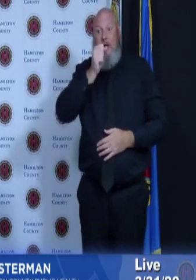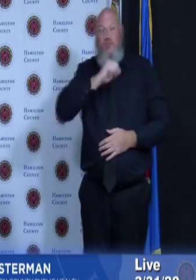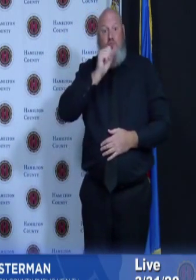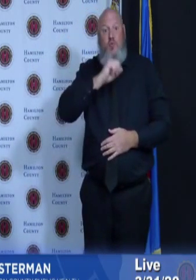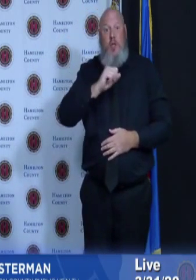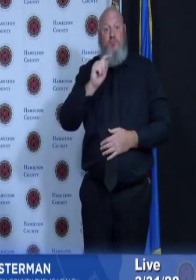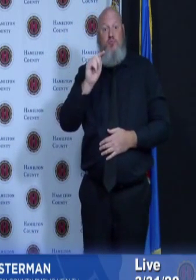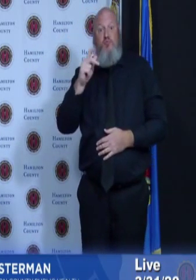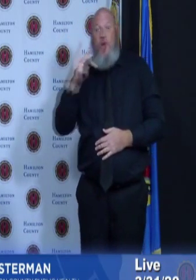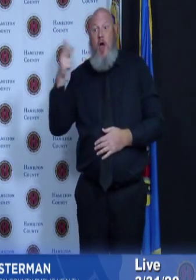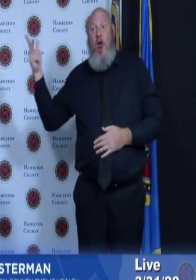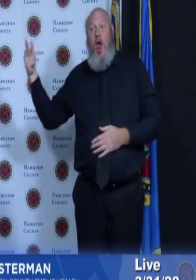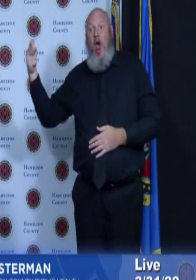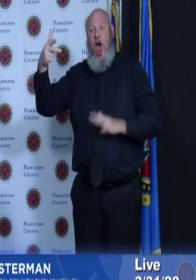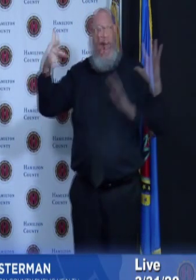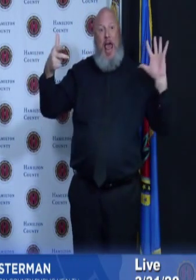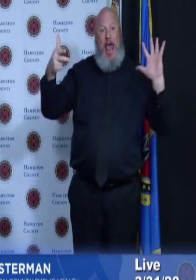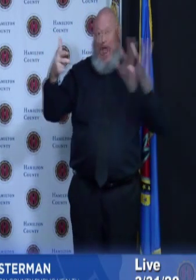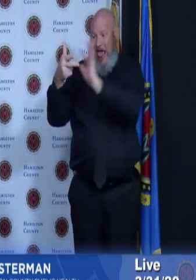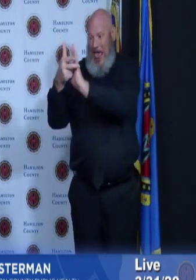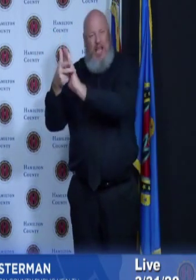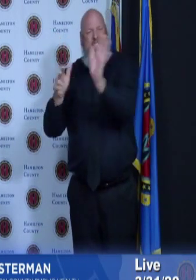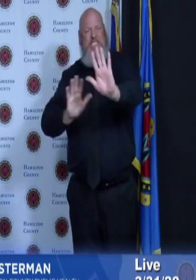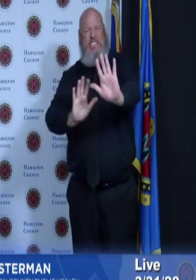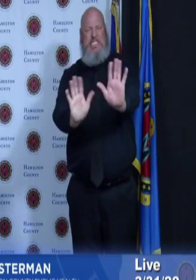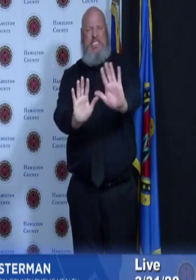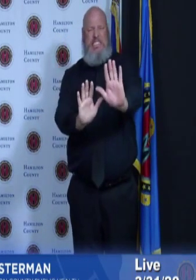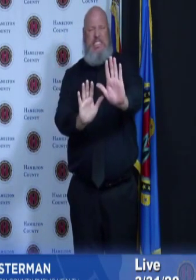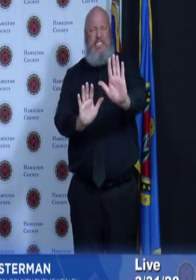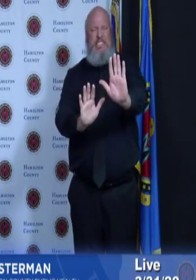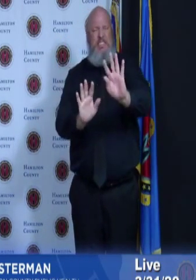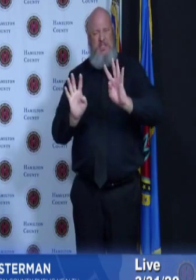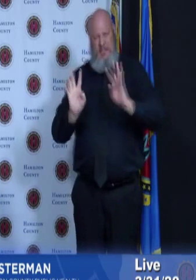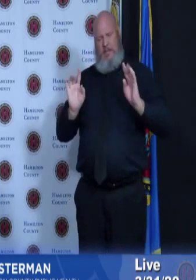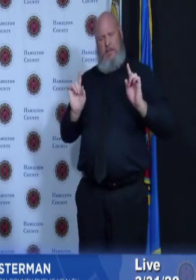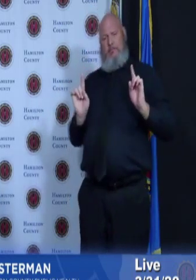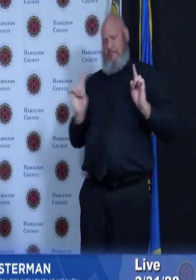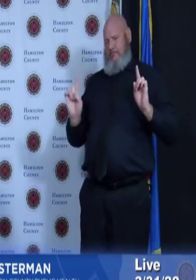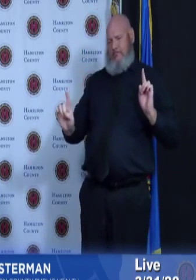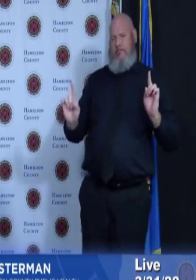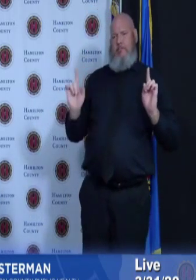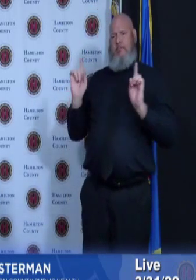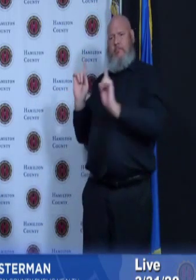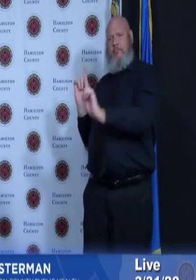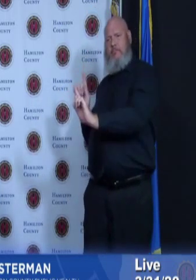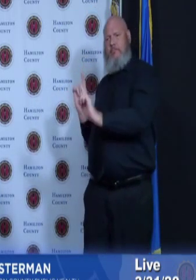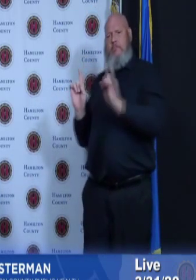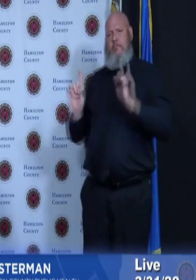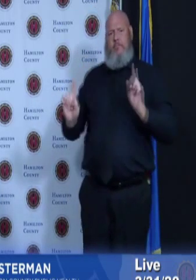kids ahead of time about not playing on the playground I'm getting reports from some of our communities that they're breaking up groups of kids on the